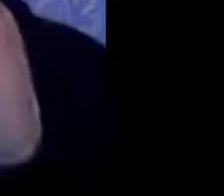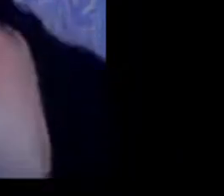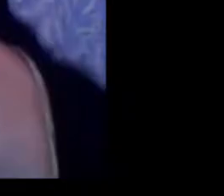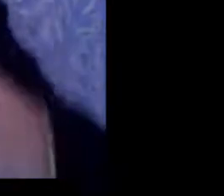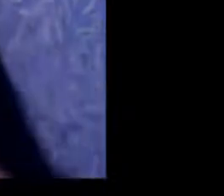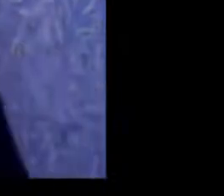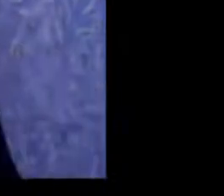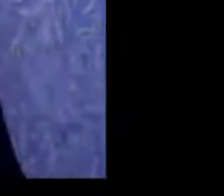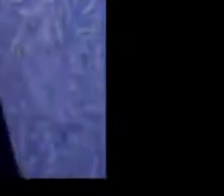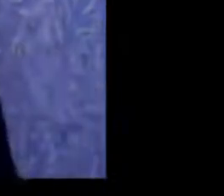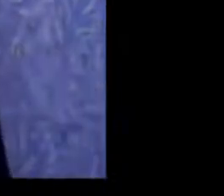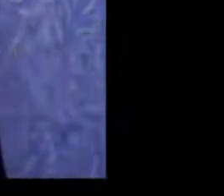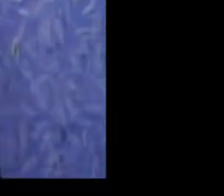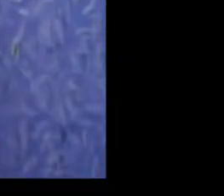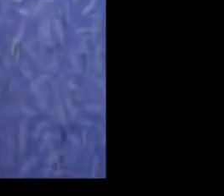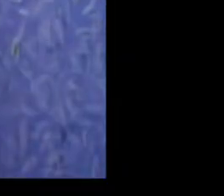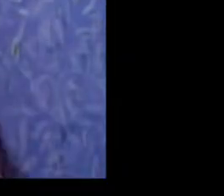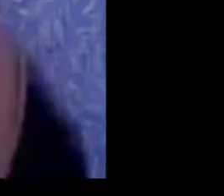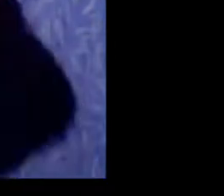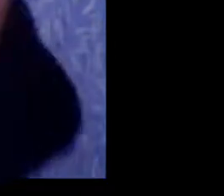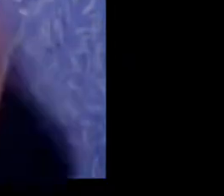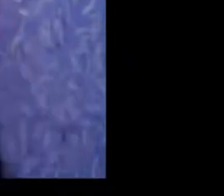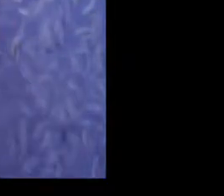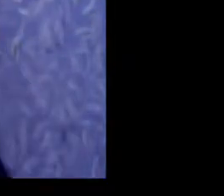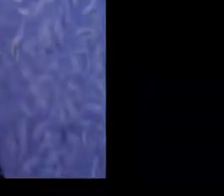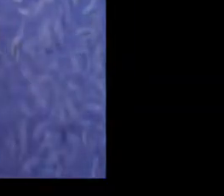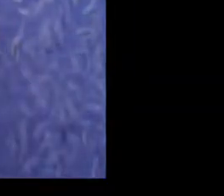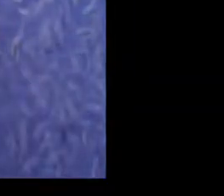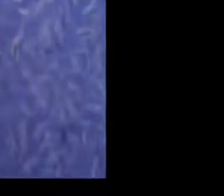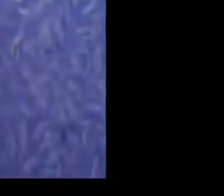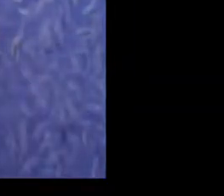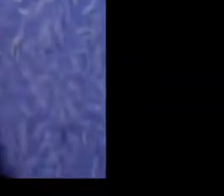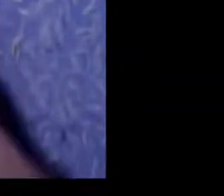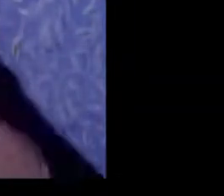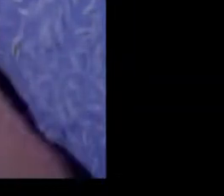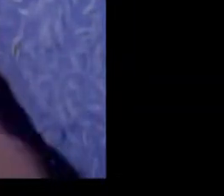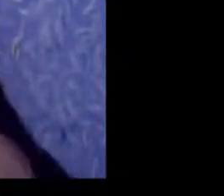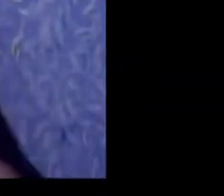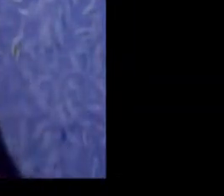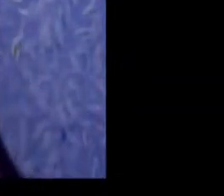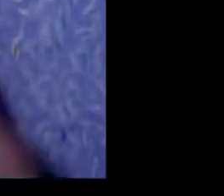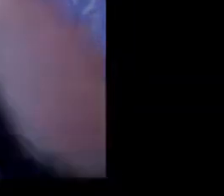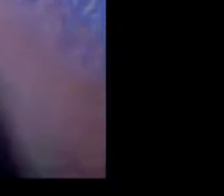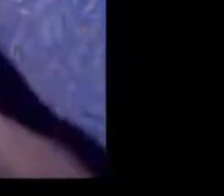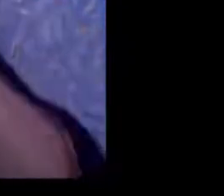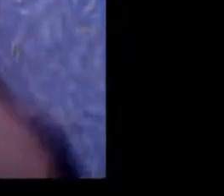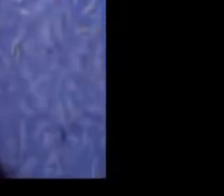to make critical information accessible to the deaf community through live sign language interpreters.